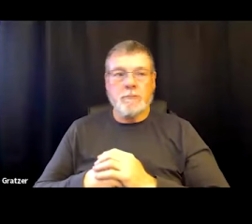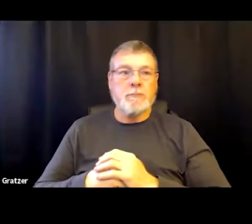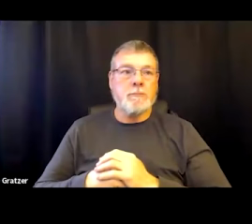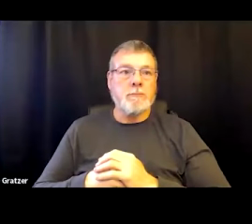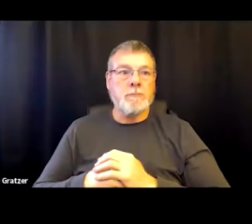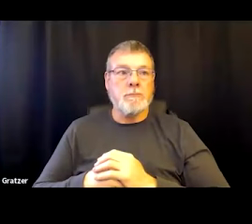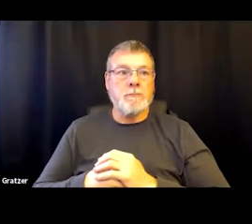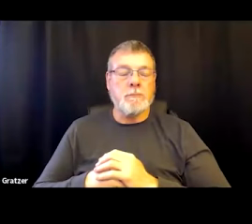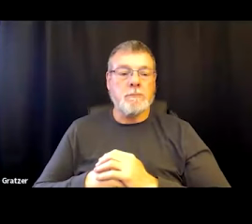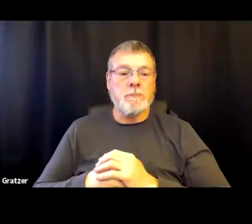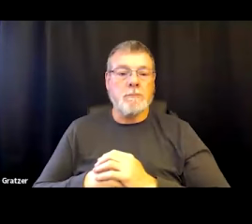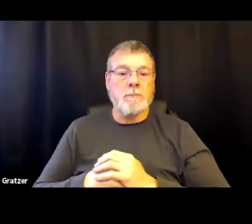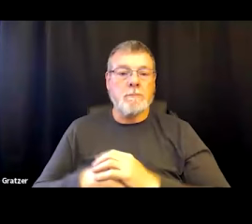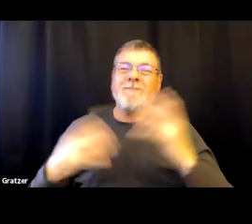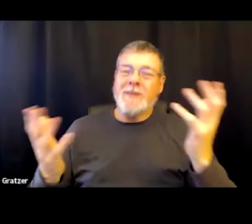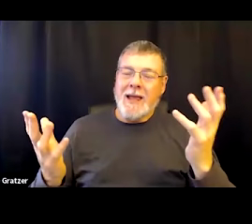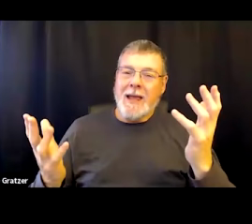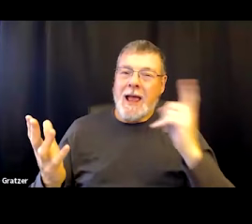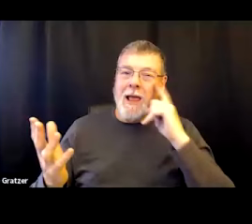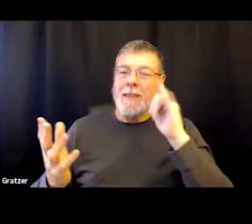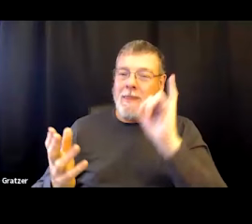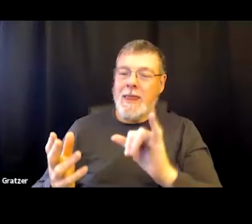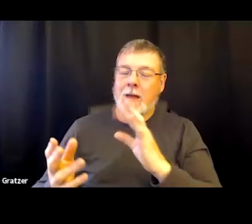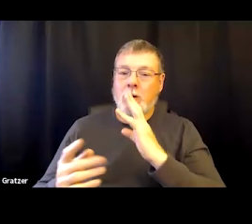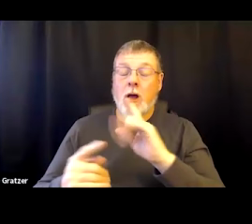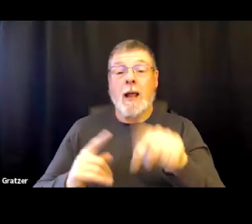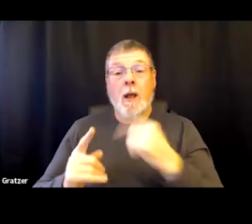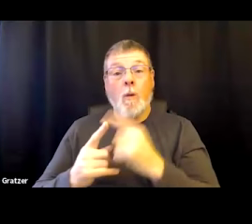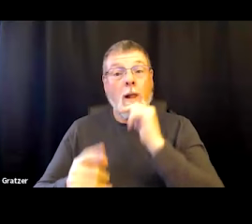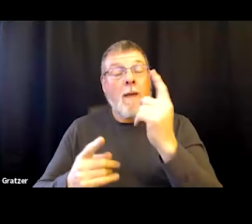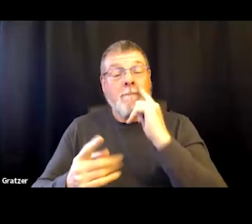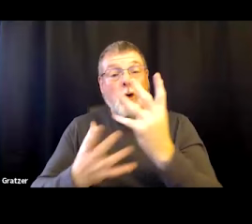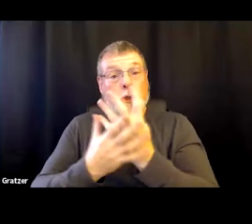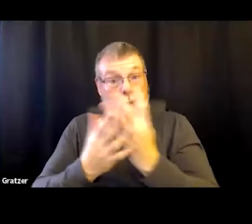So I think this speaks to not only screening and assessment, but also to interventions